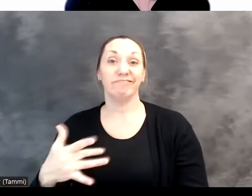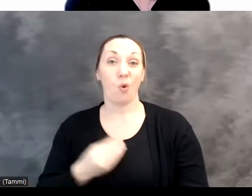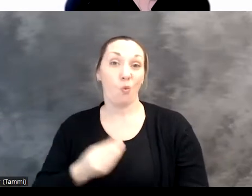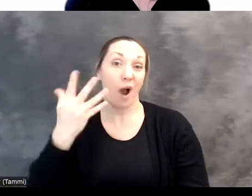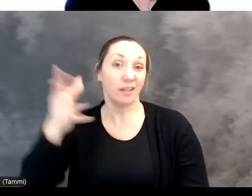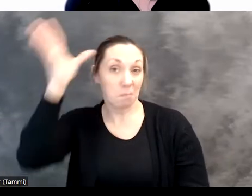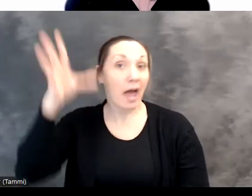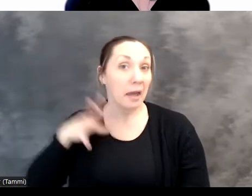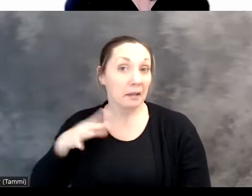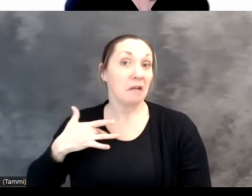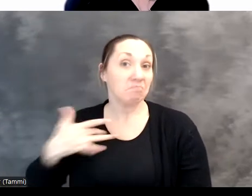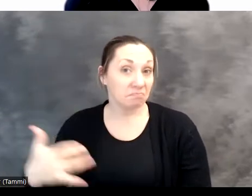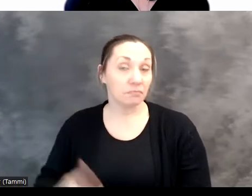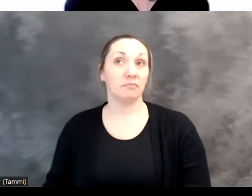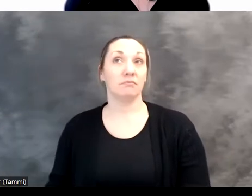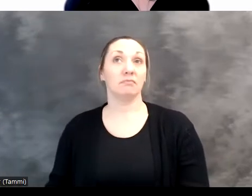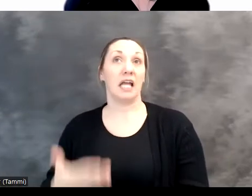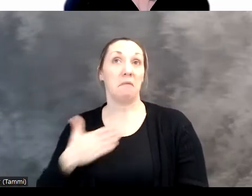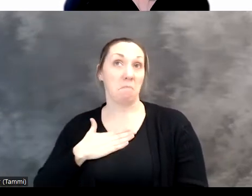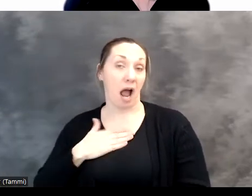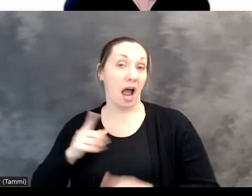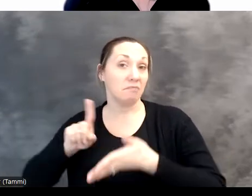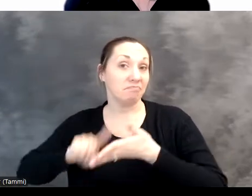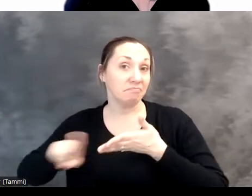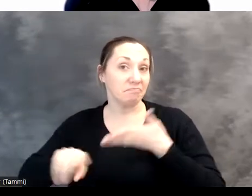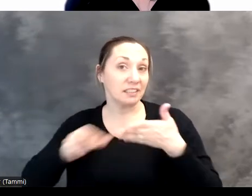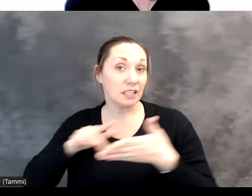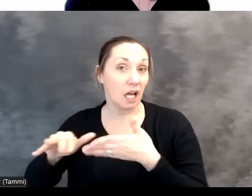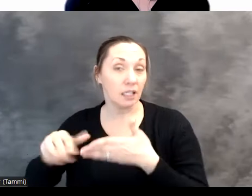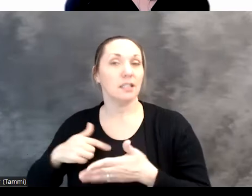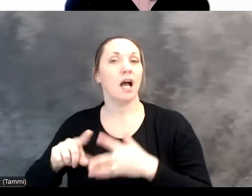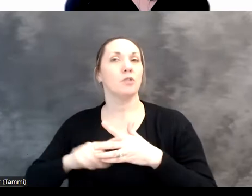that come together in such a way